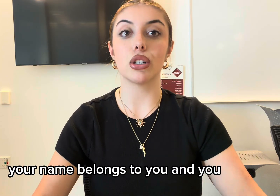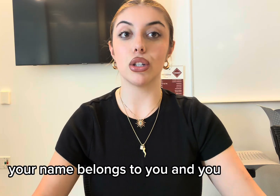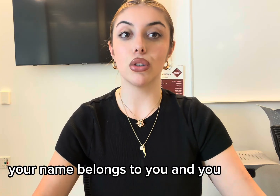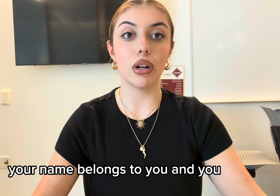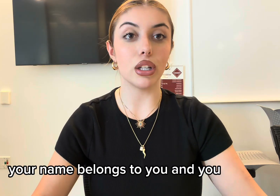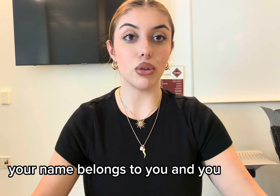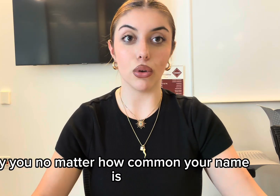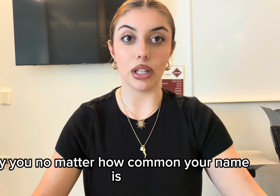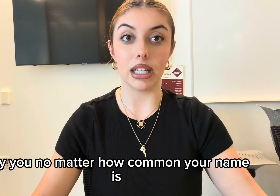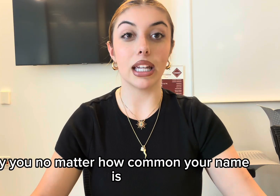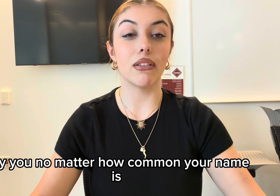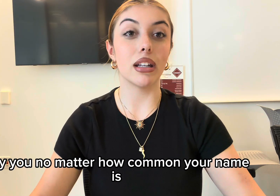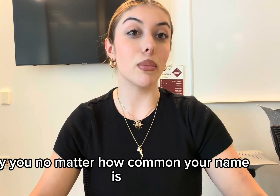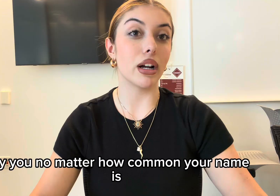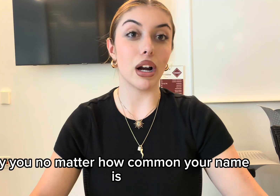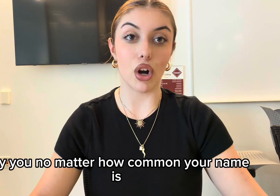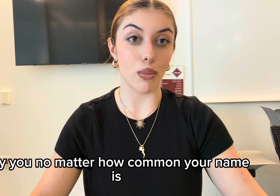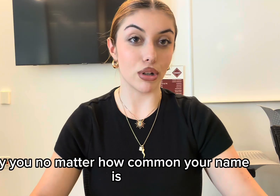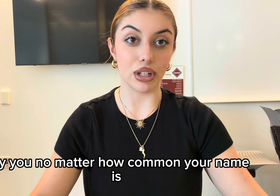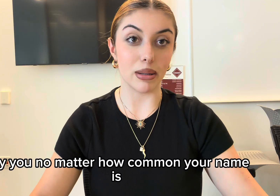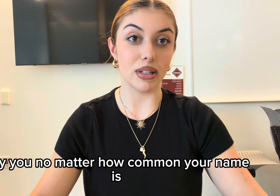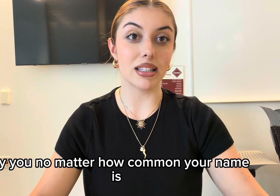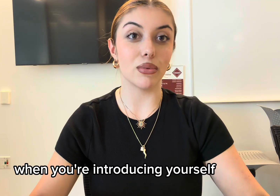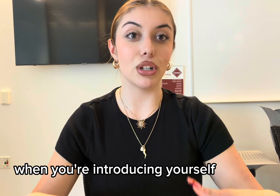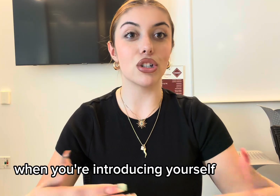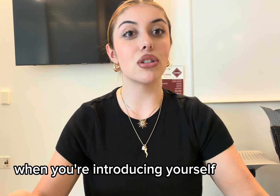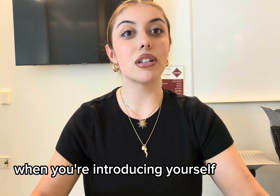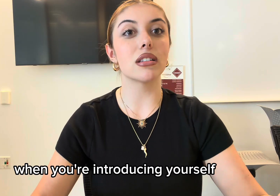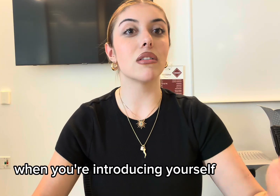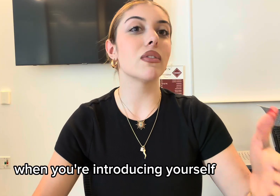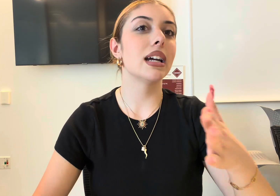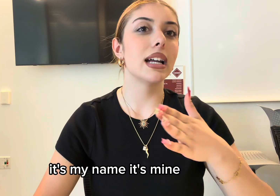to you and you only. Even no matter how common your name is when you're introducing yourself,